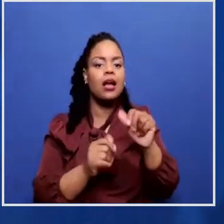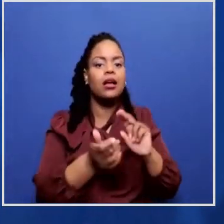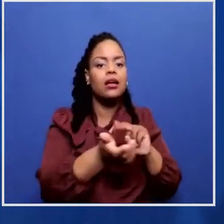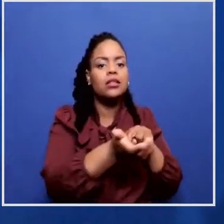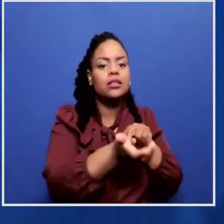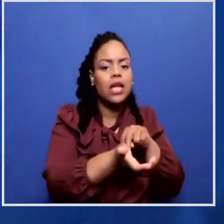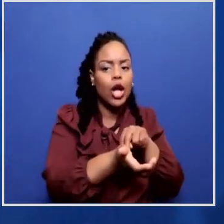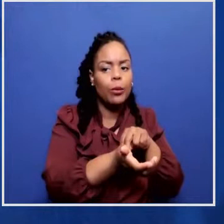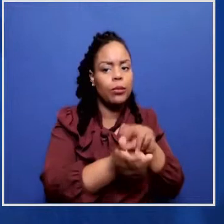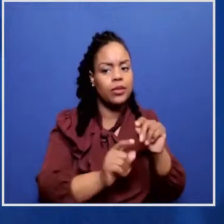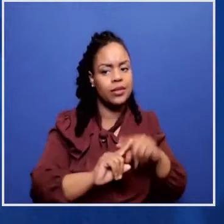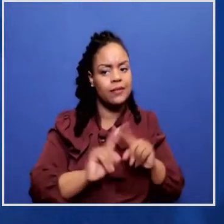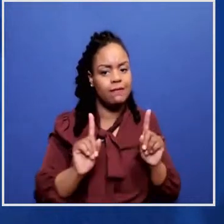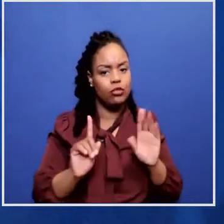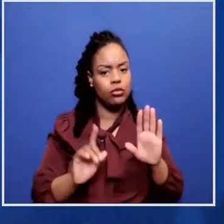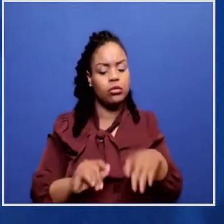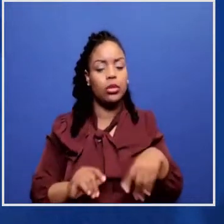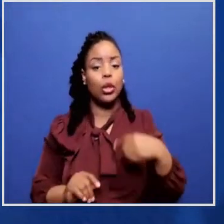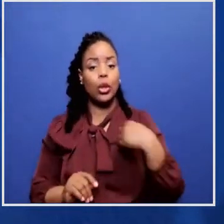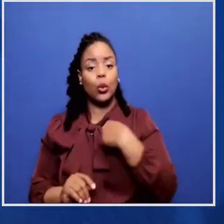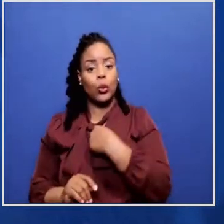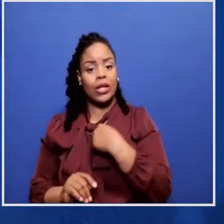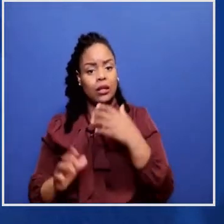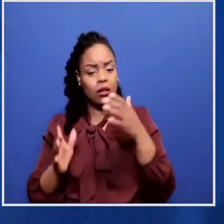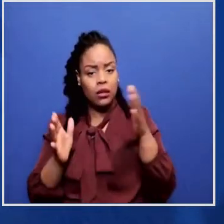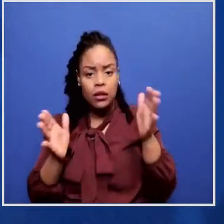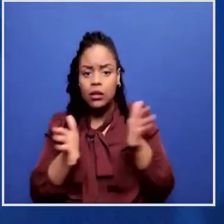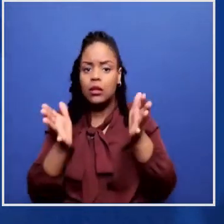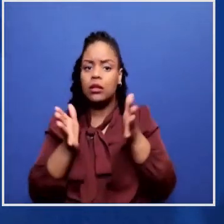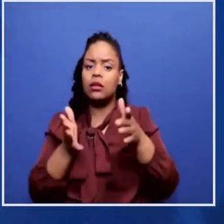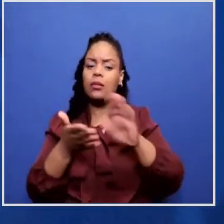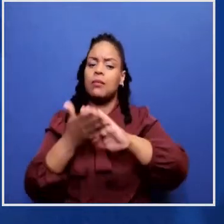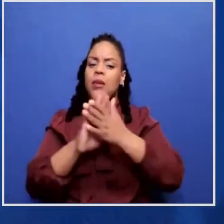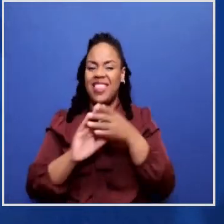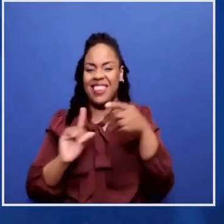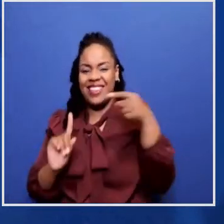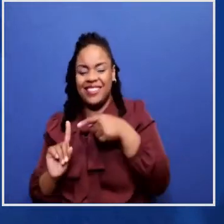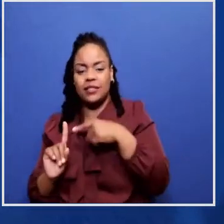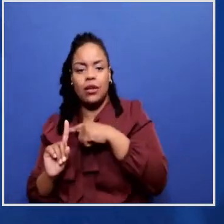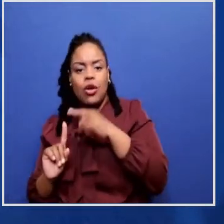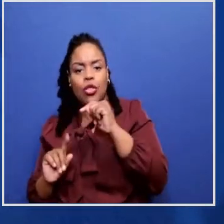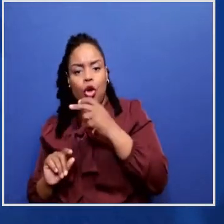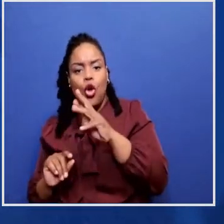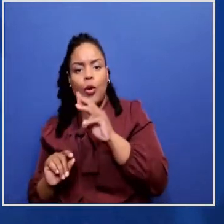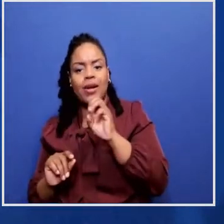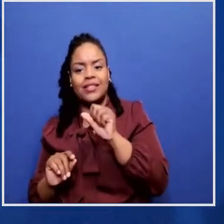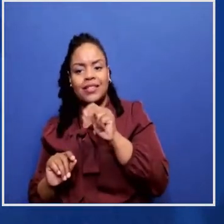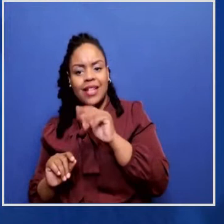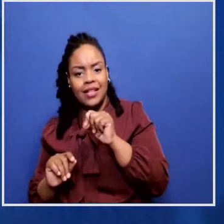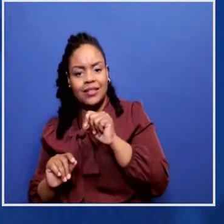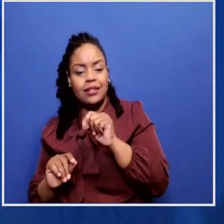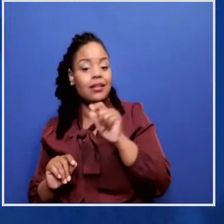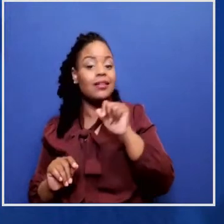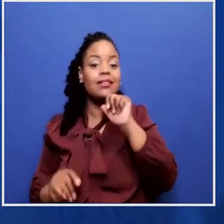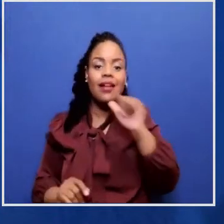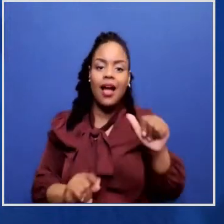CHAMPION OF JUSTICE, I URGE YOU TO BE THERMOSTATS AND NOT